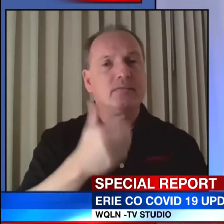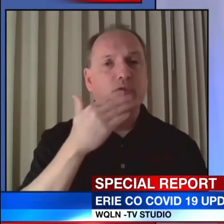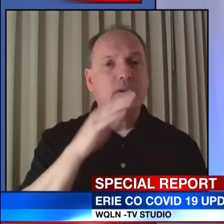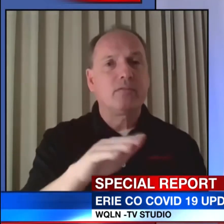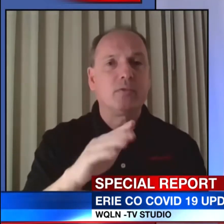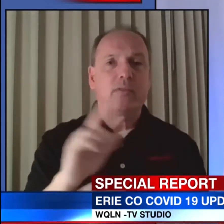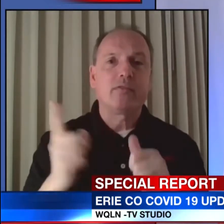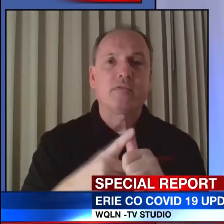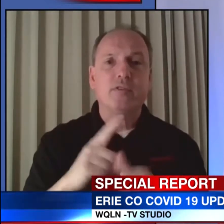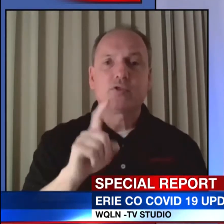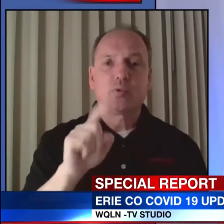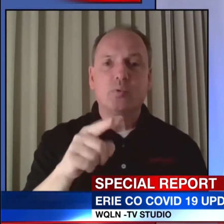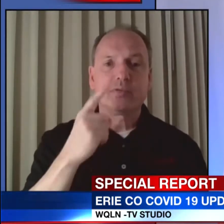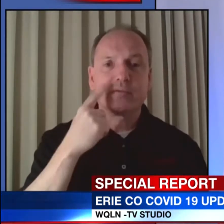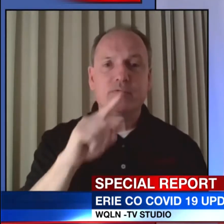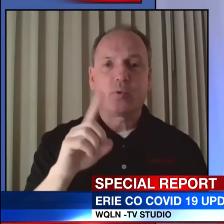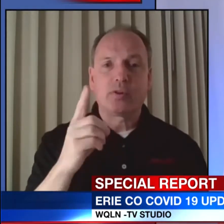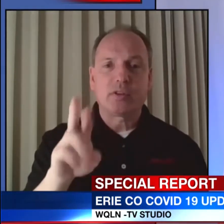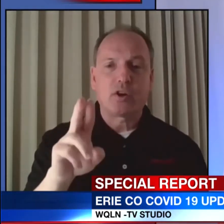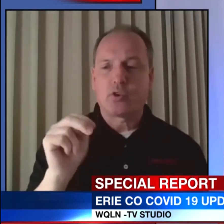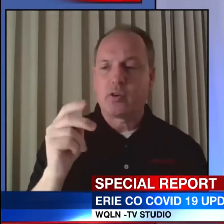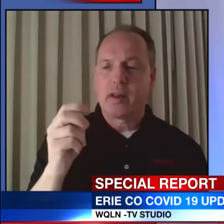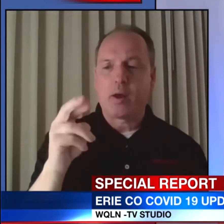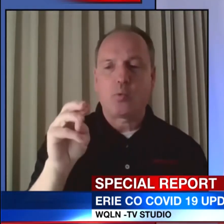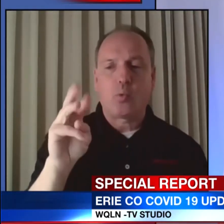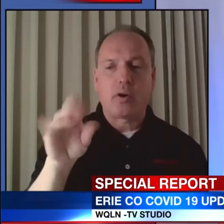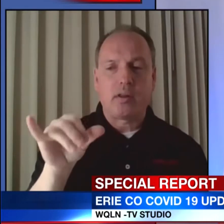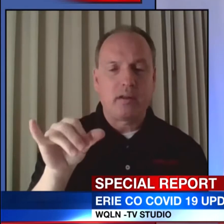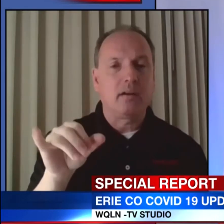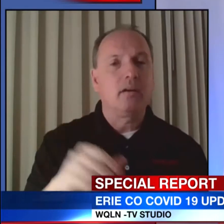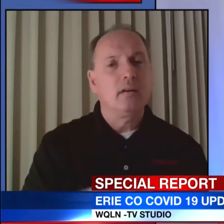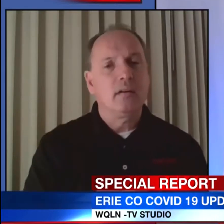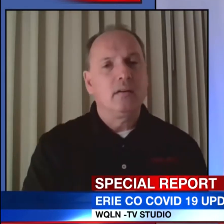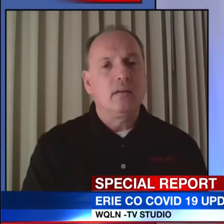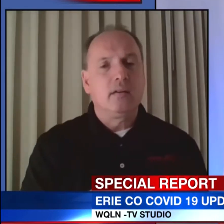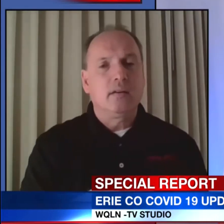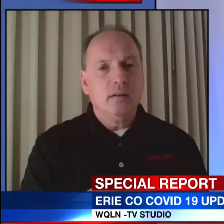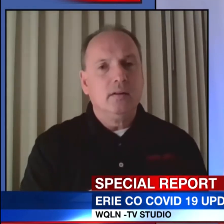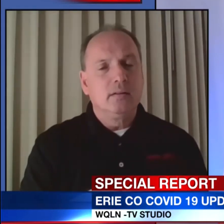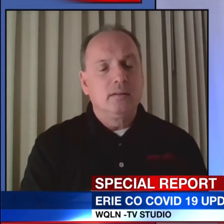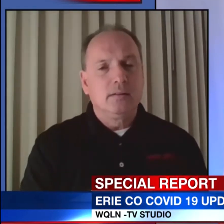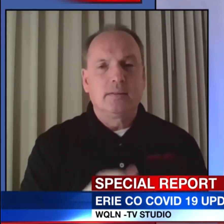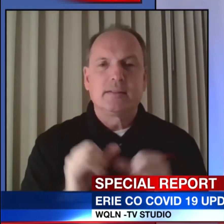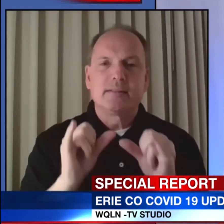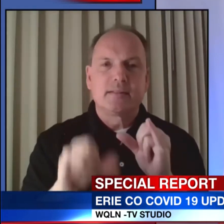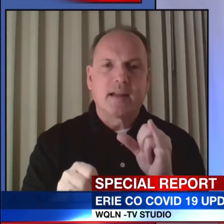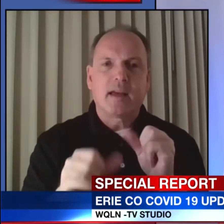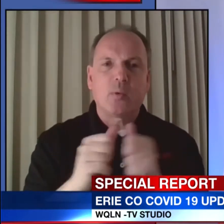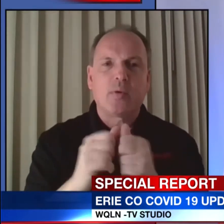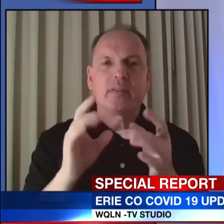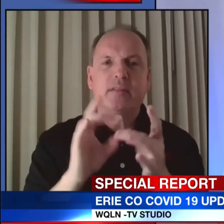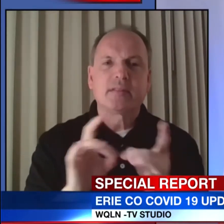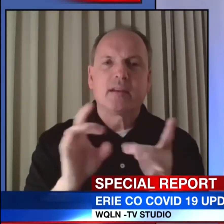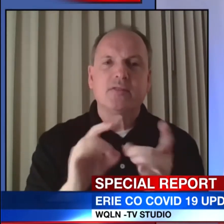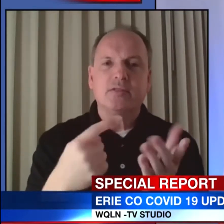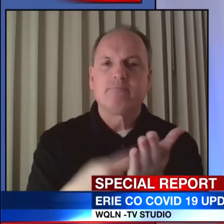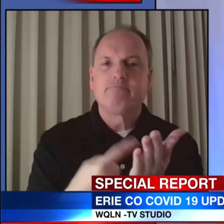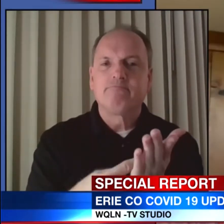WITH JOEL AT TALK ERIE. THANK YOU, COUNTY EXECUTIVE. GOOD AFTERNOON. MY FIRST QUESTION IS FOR THE